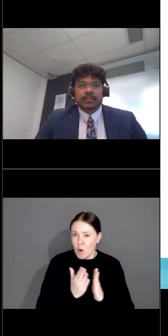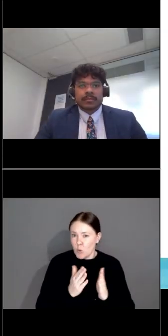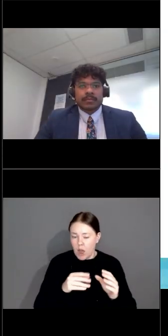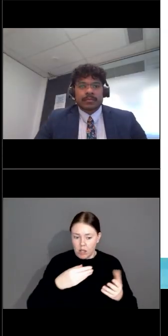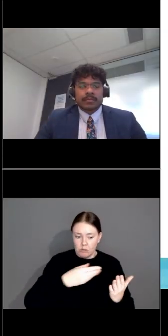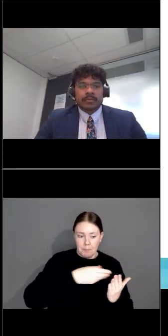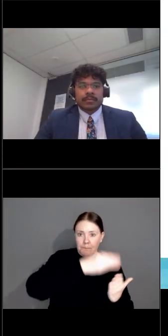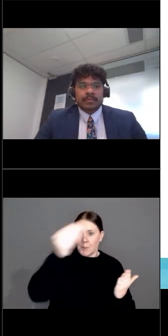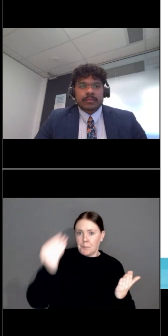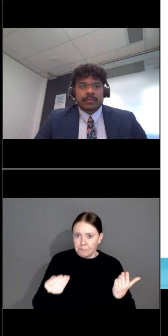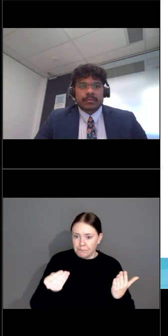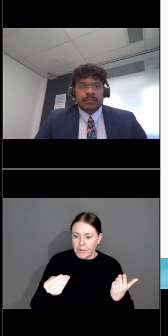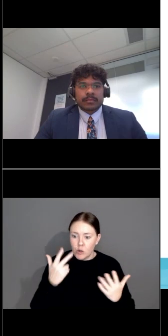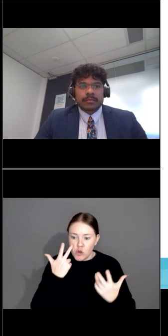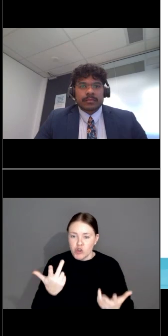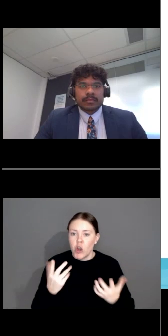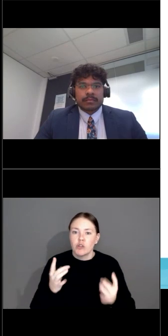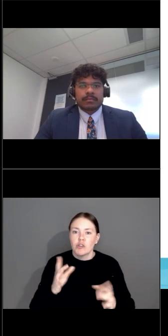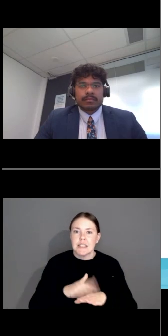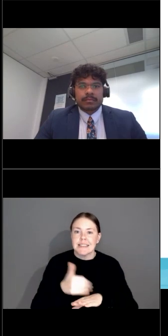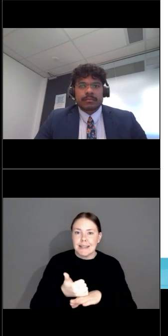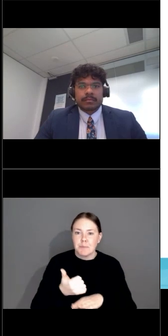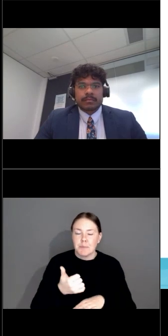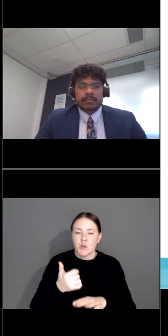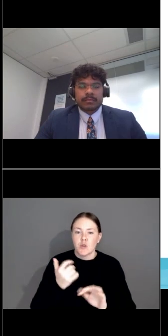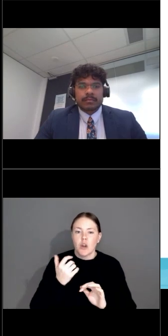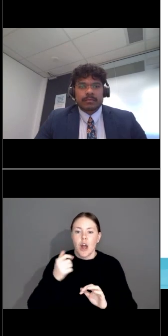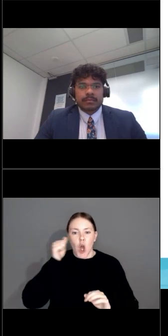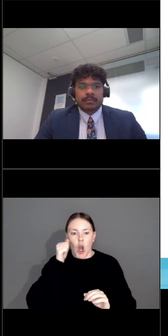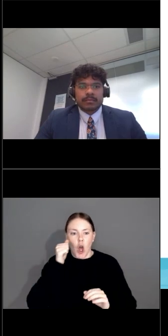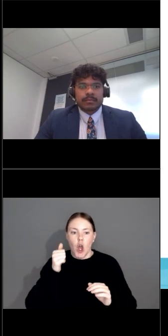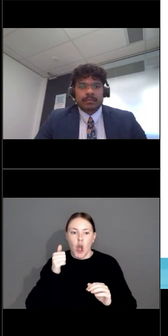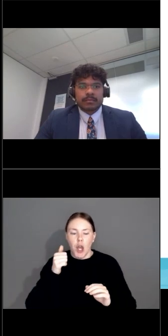so they can yeah quickly get to the point of showing the story they want to tell um we're also